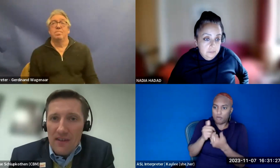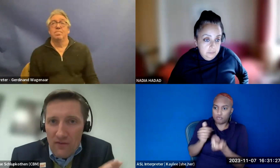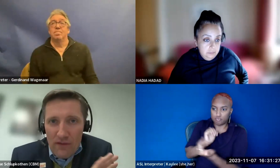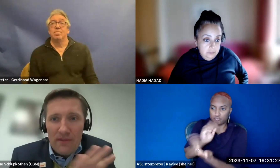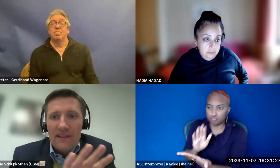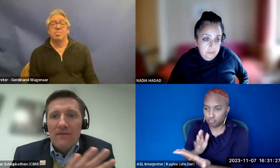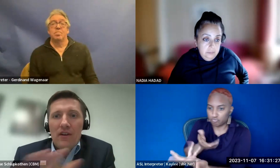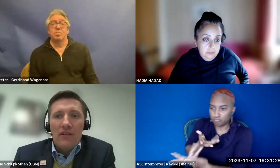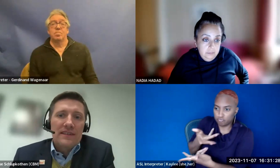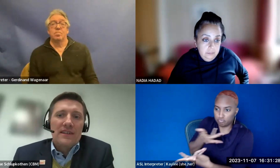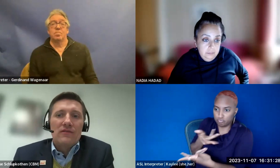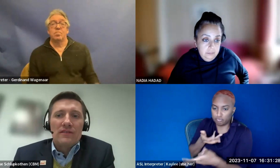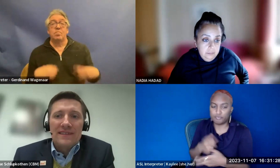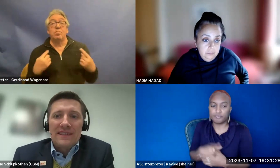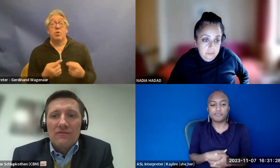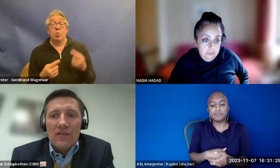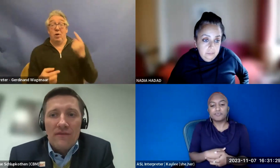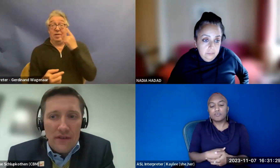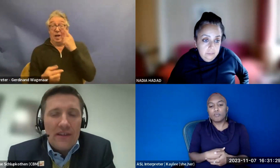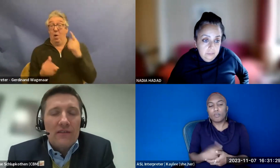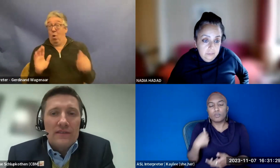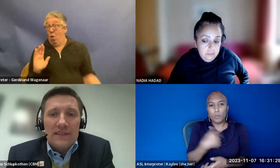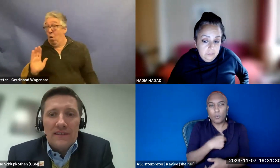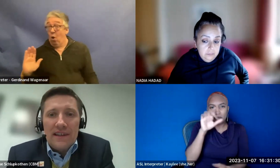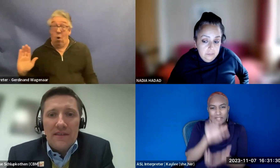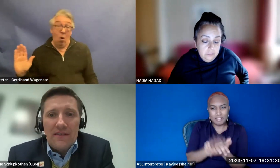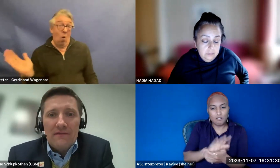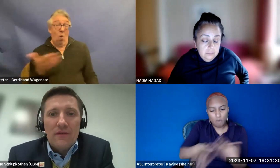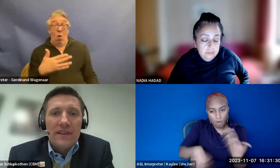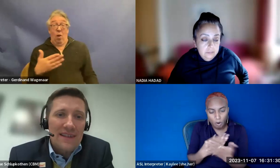we believe stakeholders need to work very closely together.